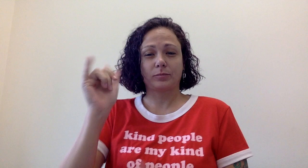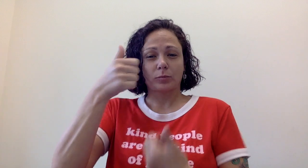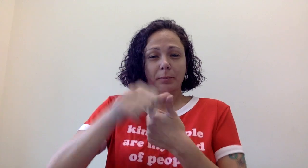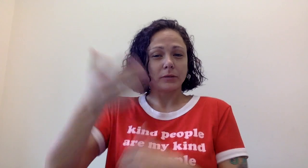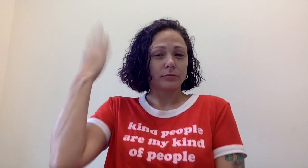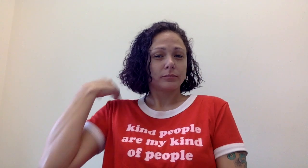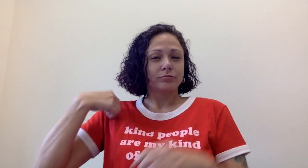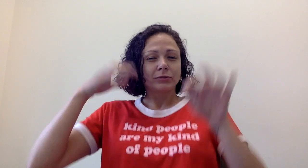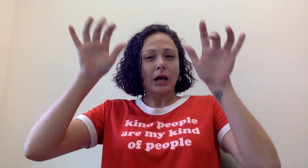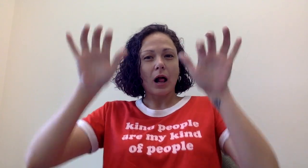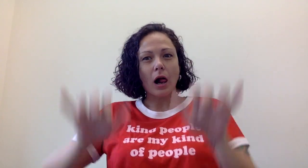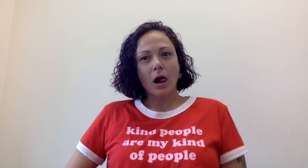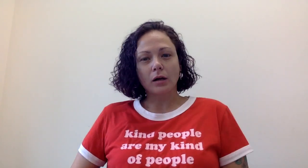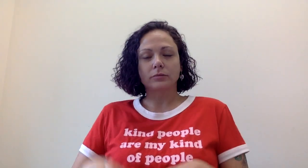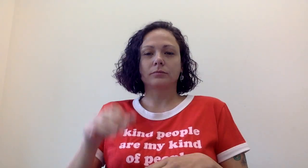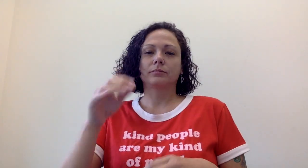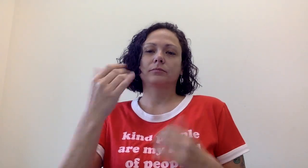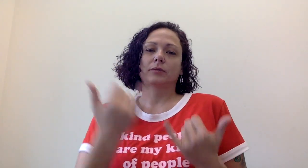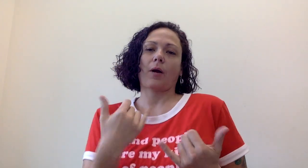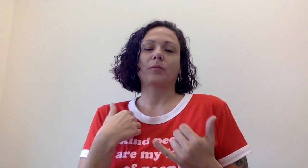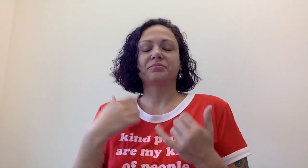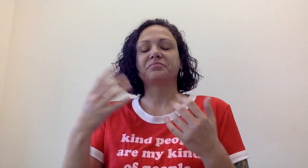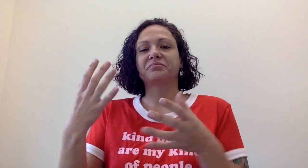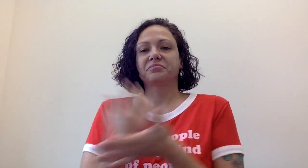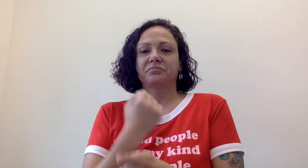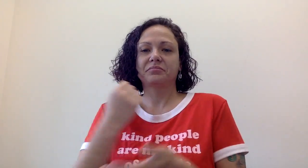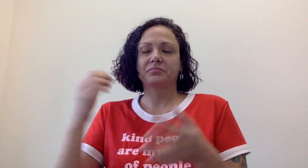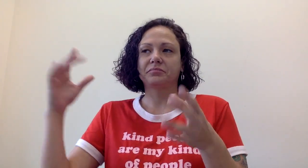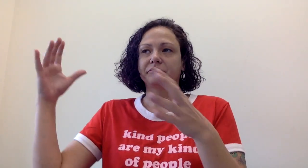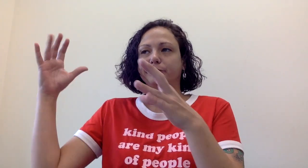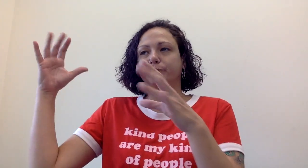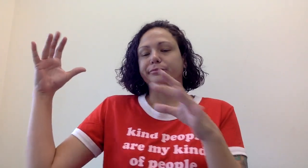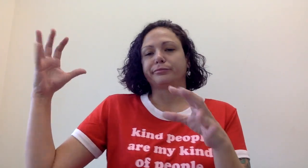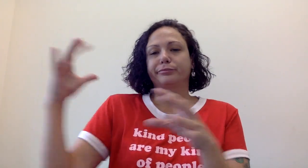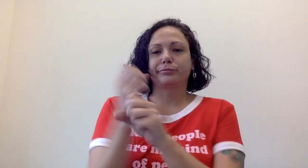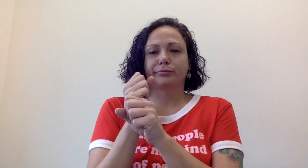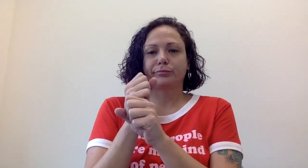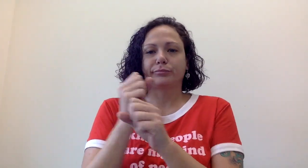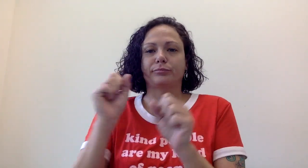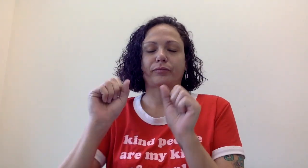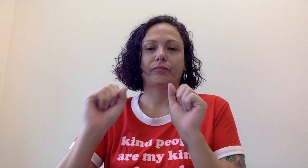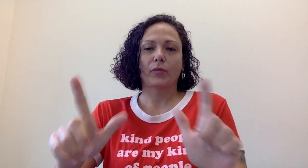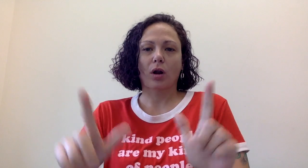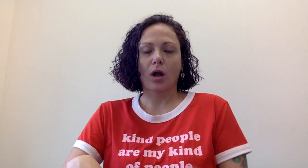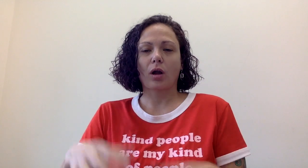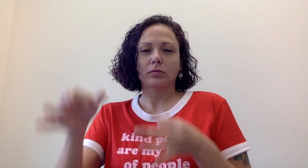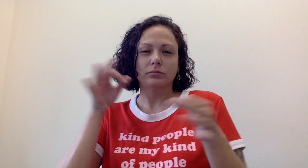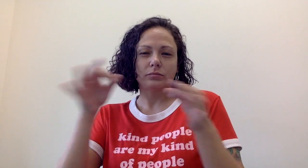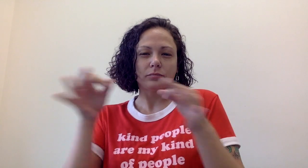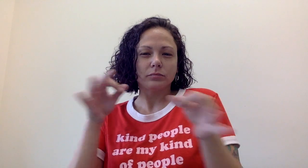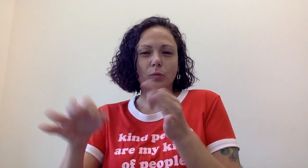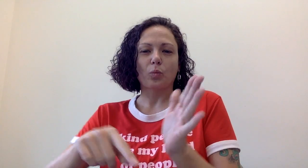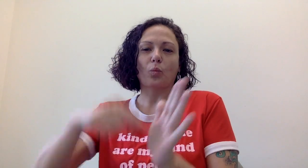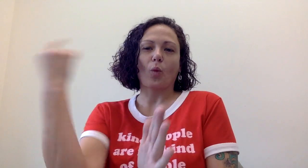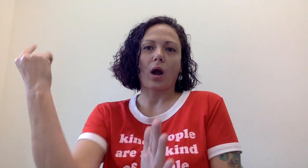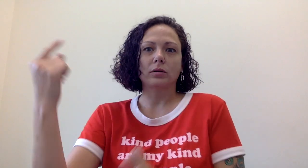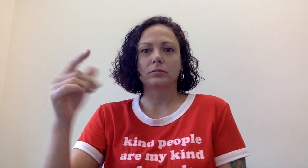Remember the long post I had made on Facebook? Now I wanted to grab the opportunity to sum it up into this vlog, to explain it all at once